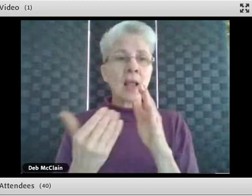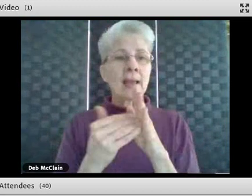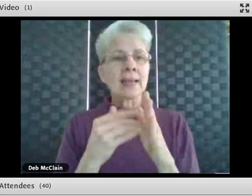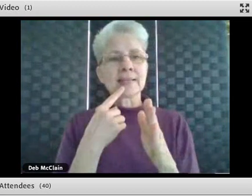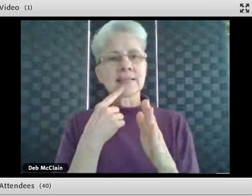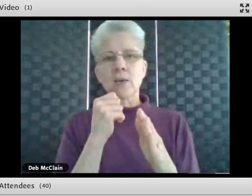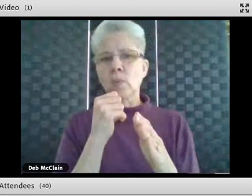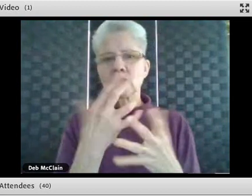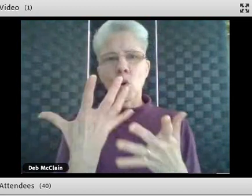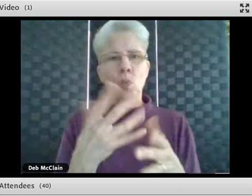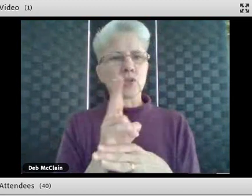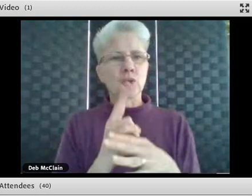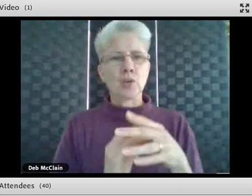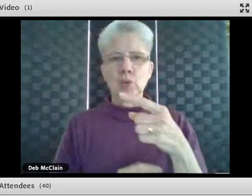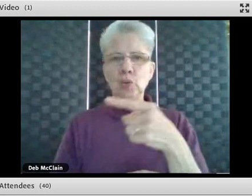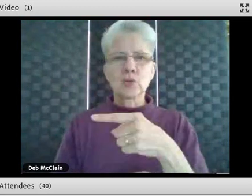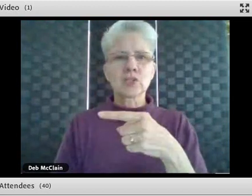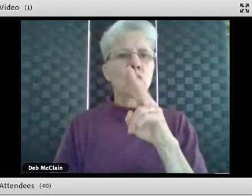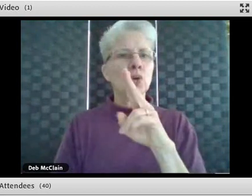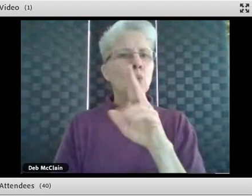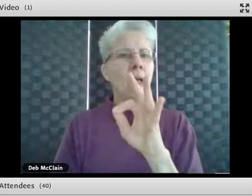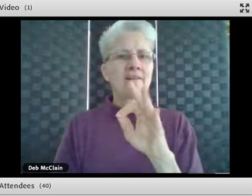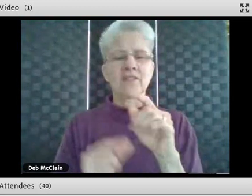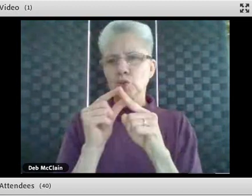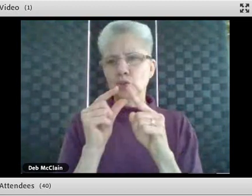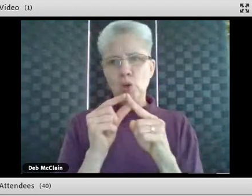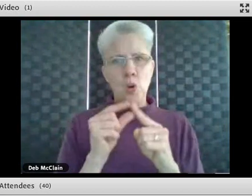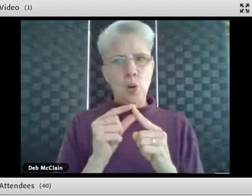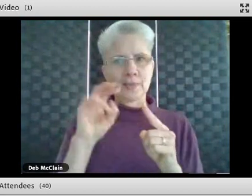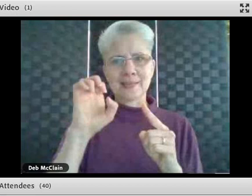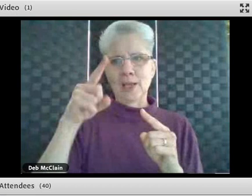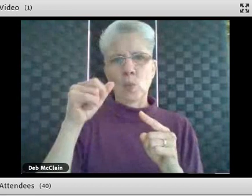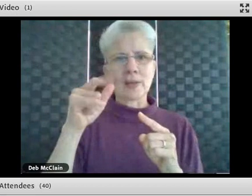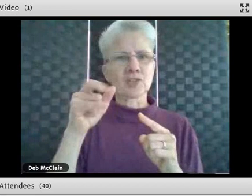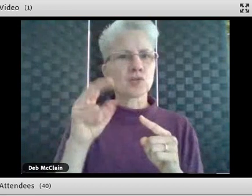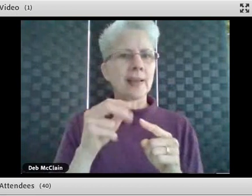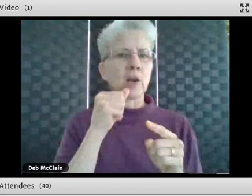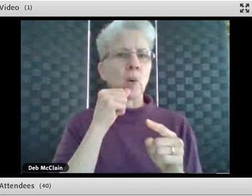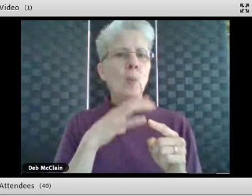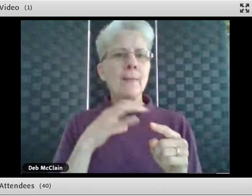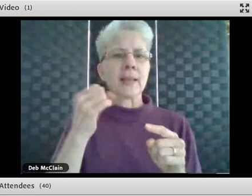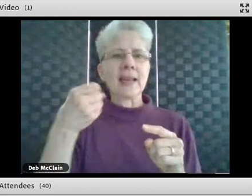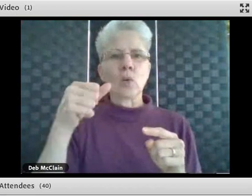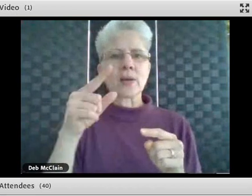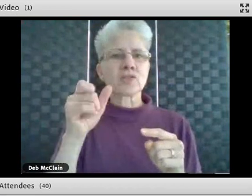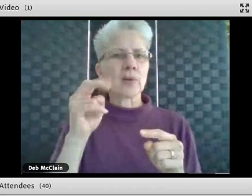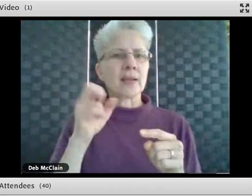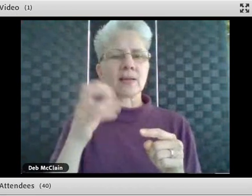we don't want to use the UF terms, so "equestrians," "women equestrians," the former heading. Sometimes it gives the former heading of,